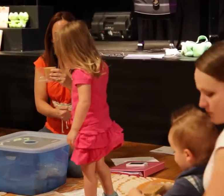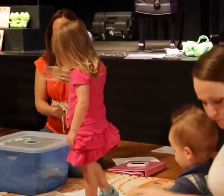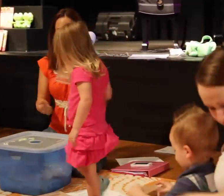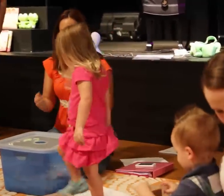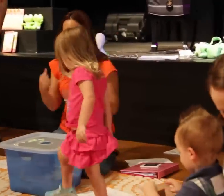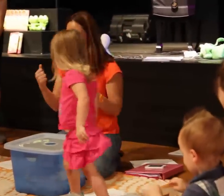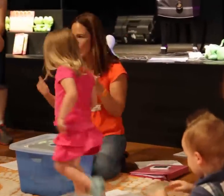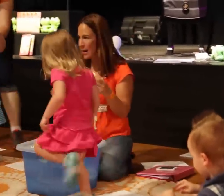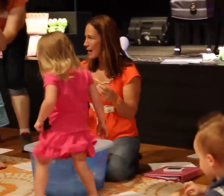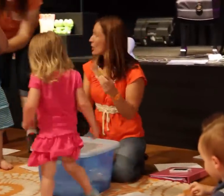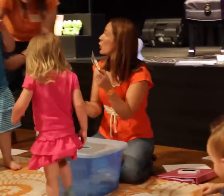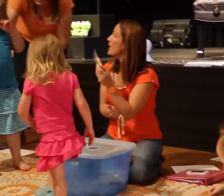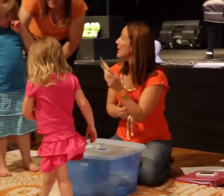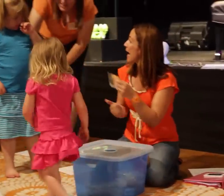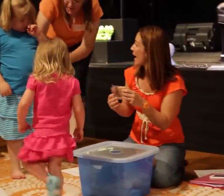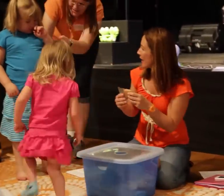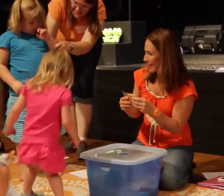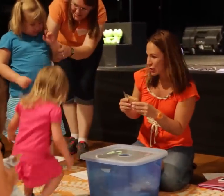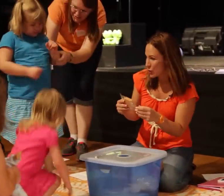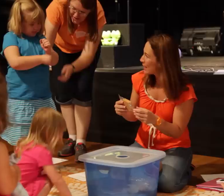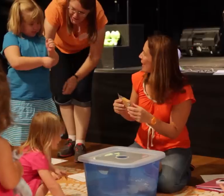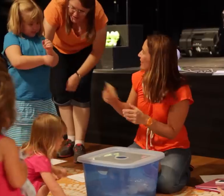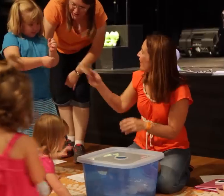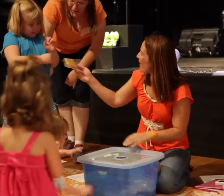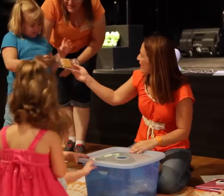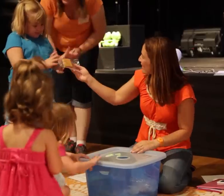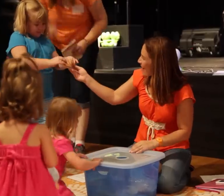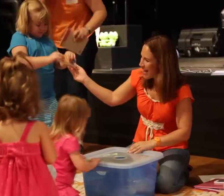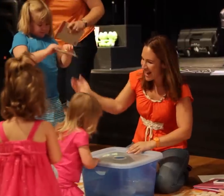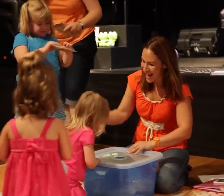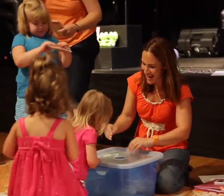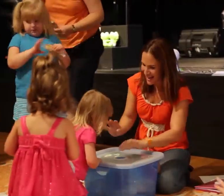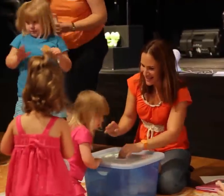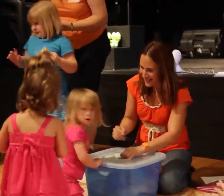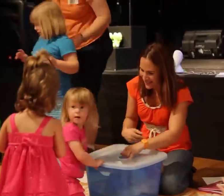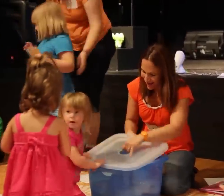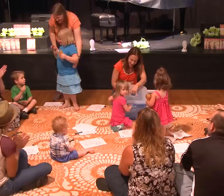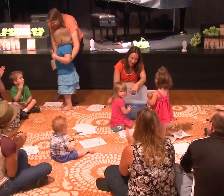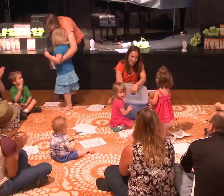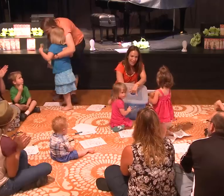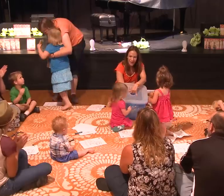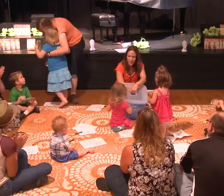I know we're thinking about it. We've got it. Show me Lydia. Show me.